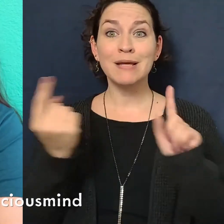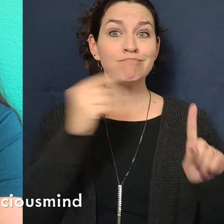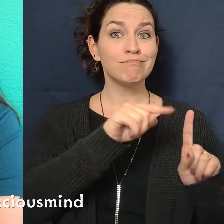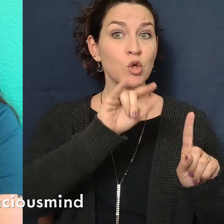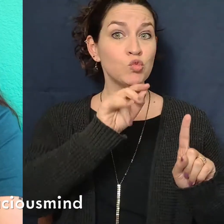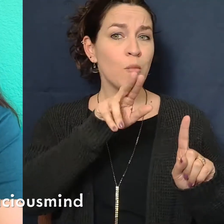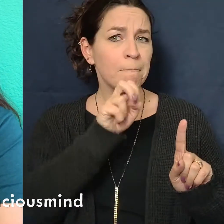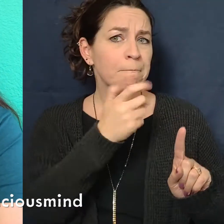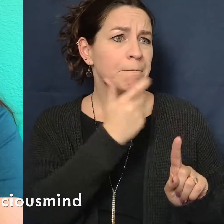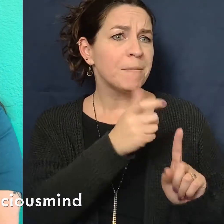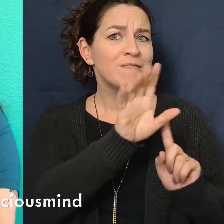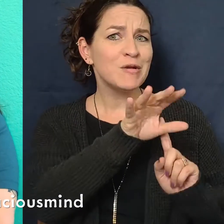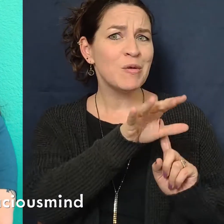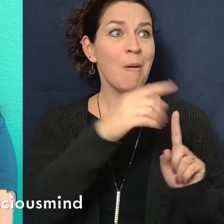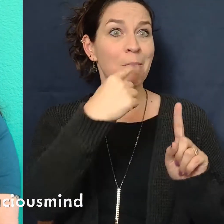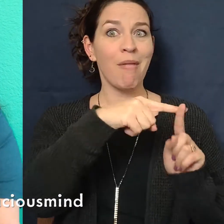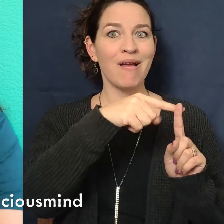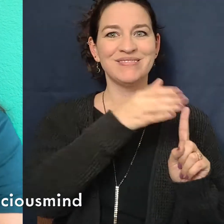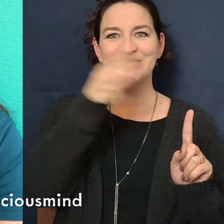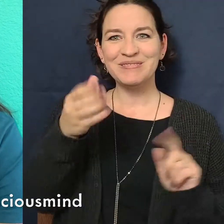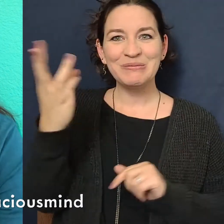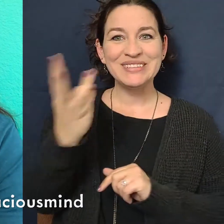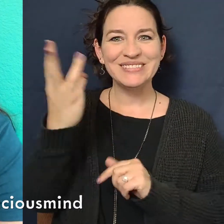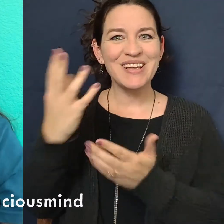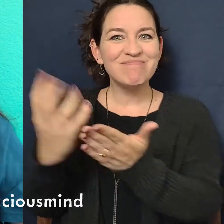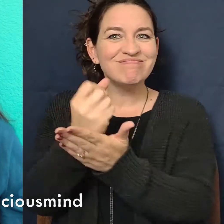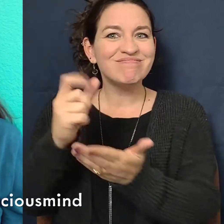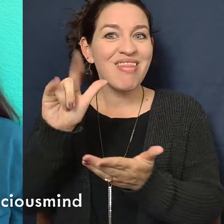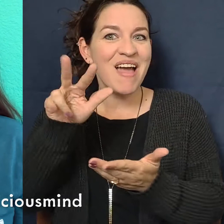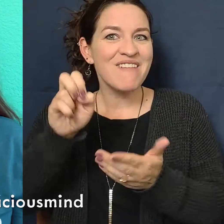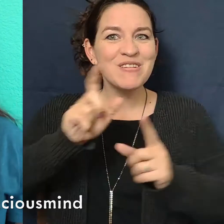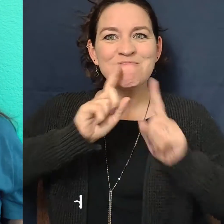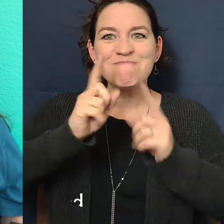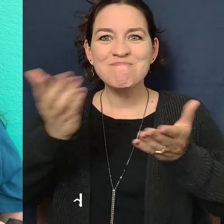can then follow up on that Wednesday and talk about the same topic with us live, so we can hear your